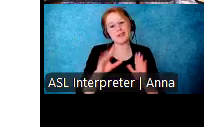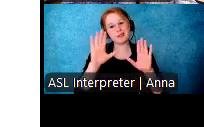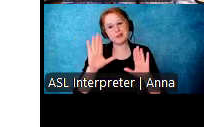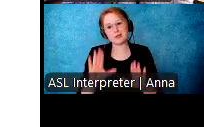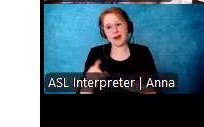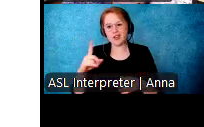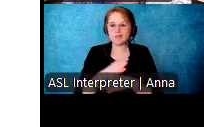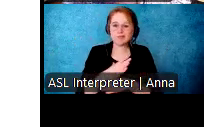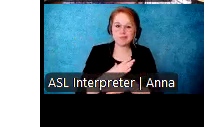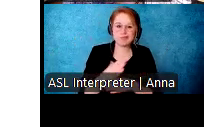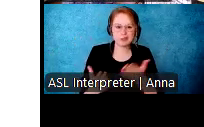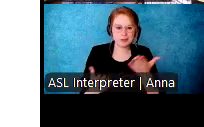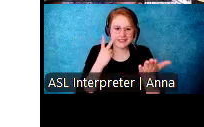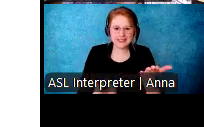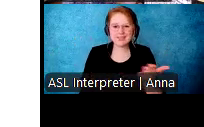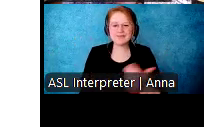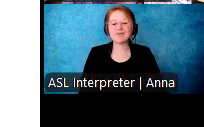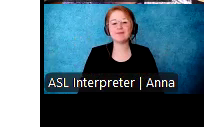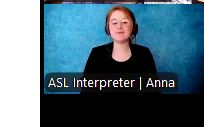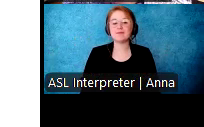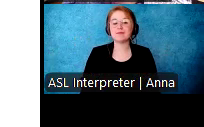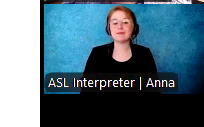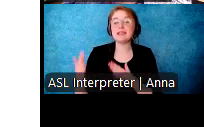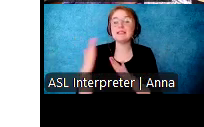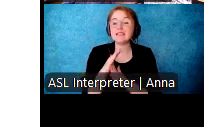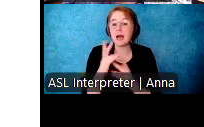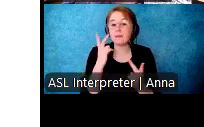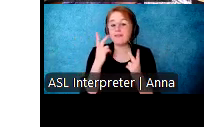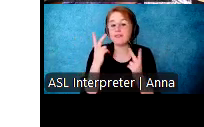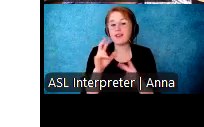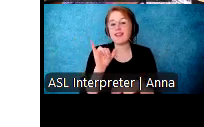And then also our highest viewing is the image on the right